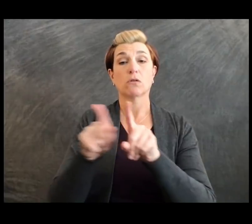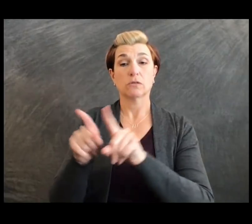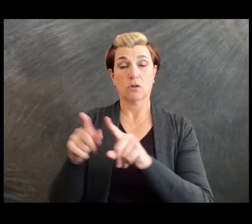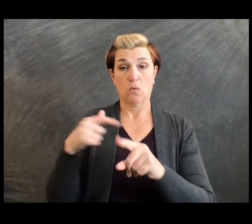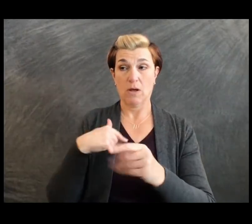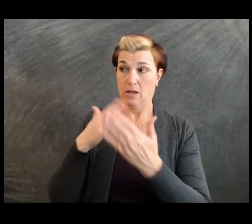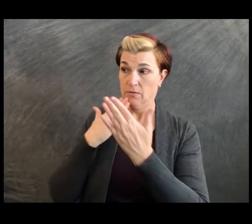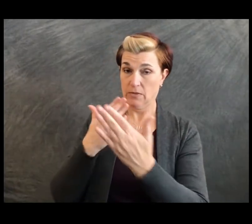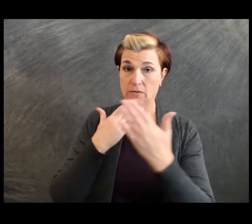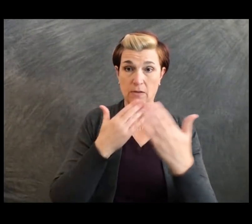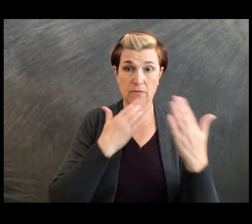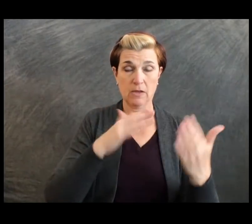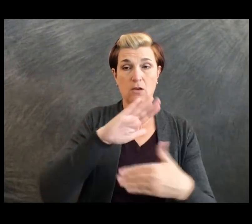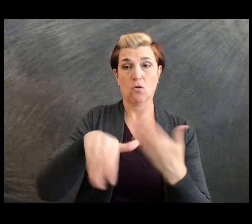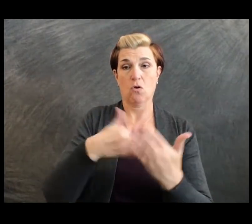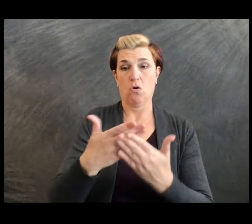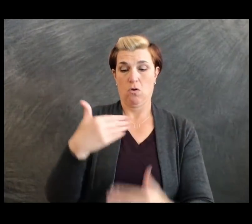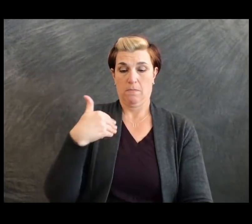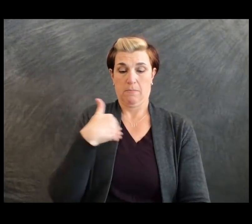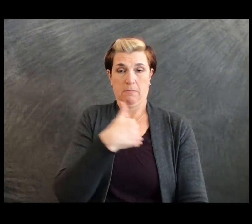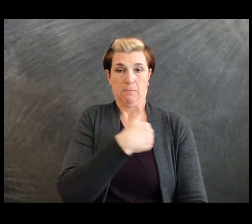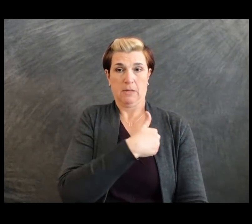clock I'm a very patriotic way it served their